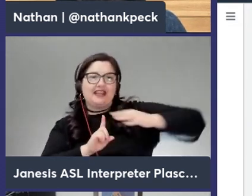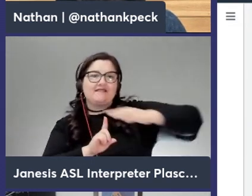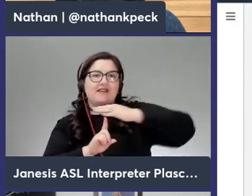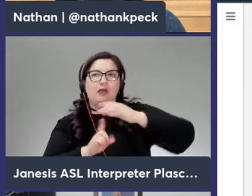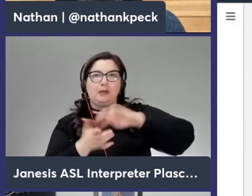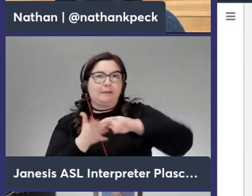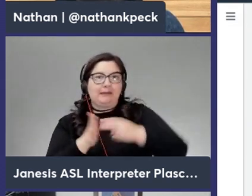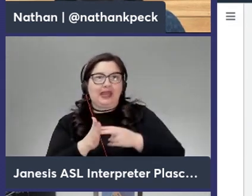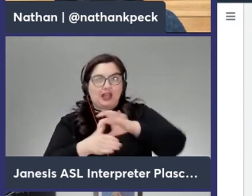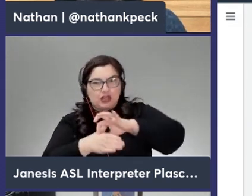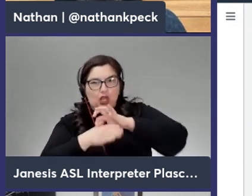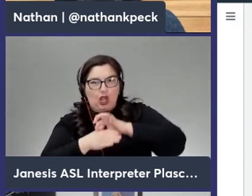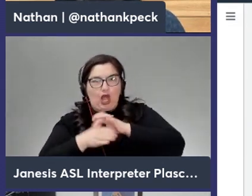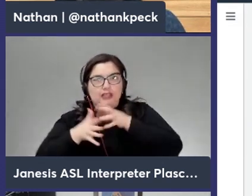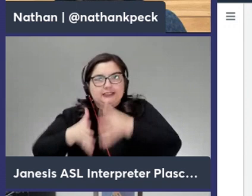And so I've got this ELB